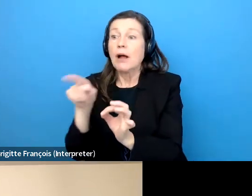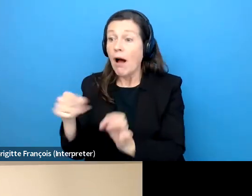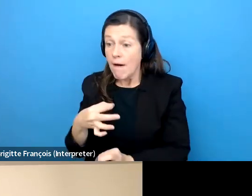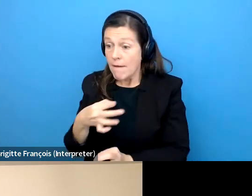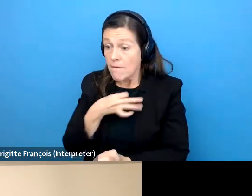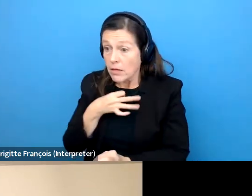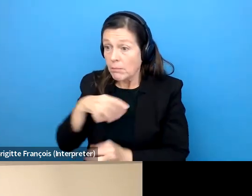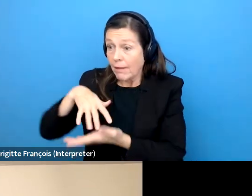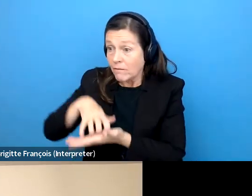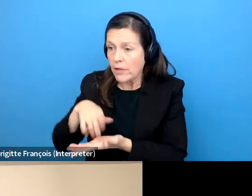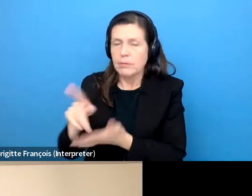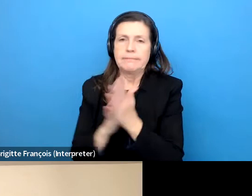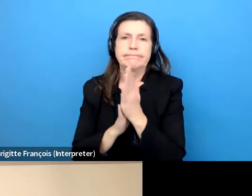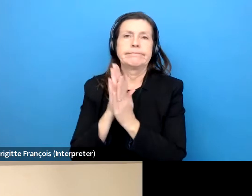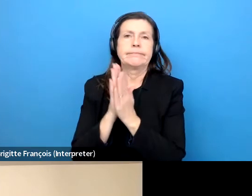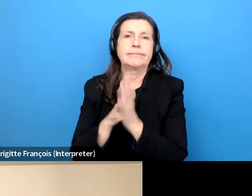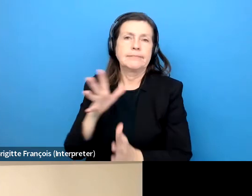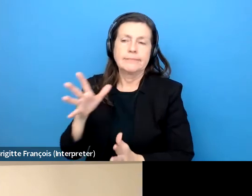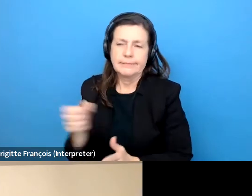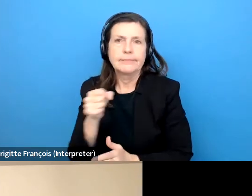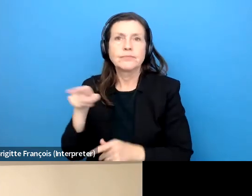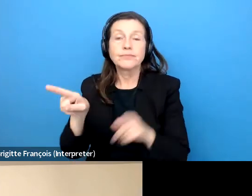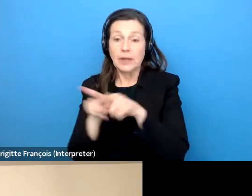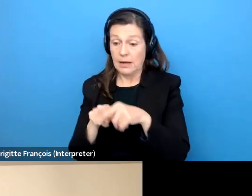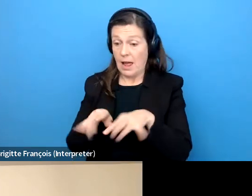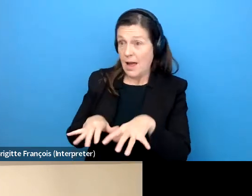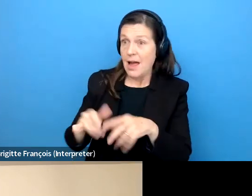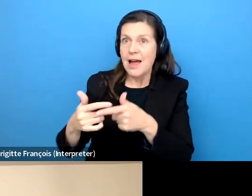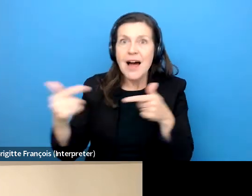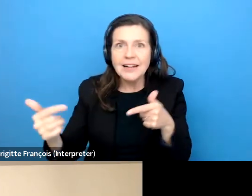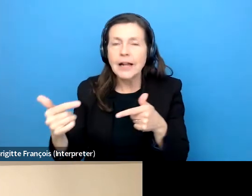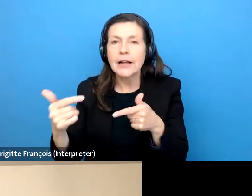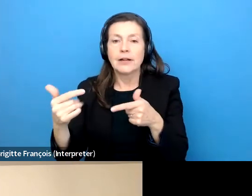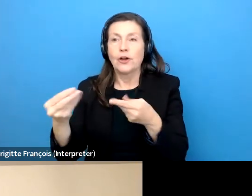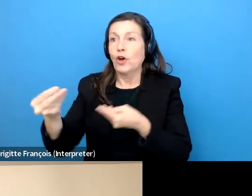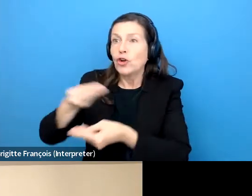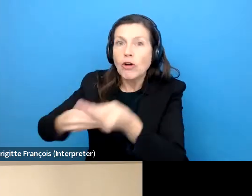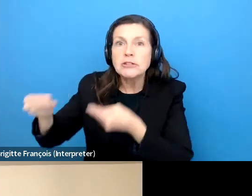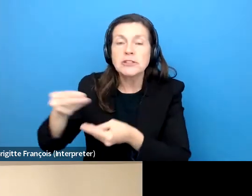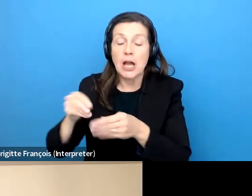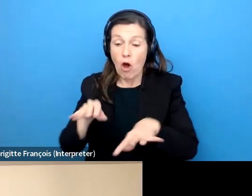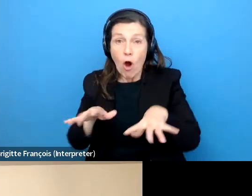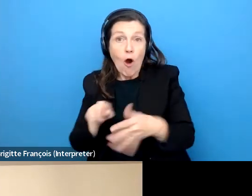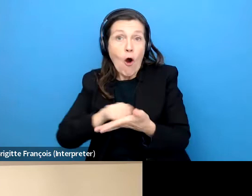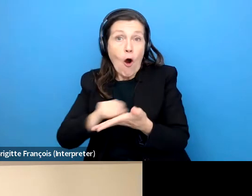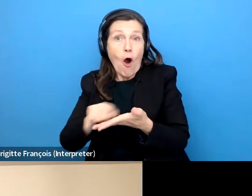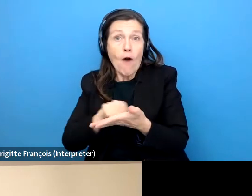the use of electronic , office tools to hide personal information.